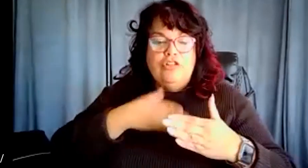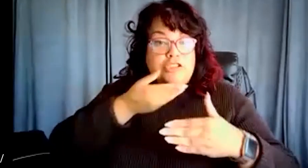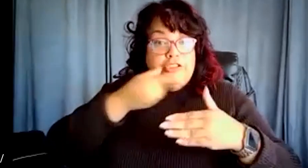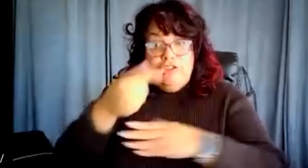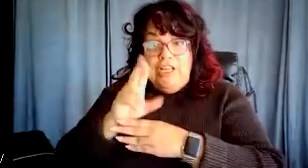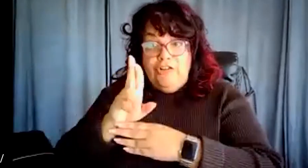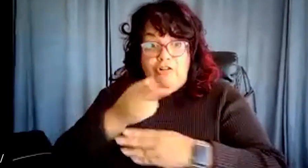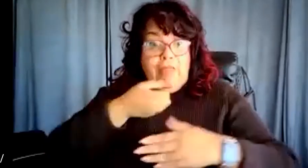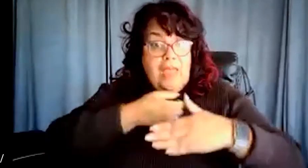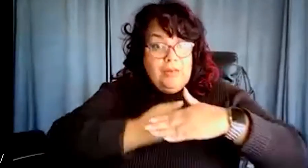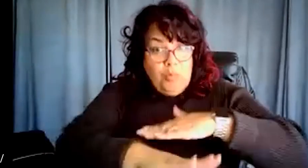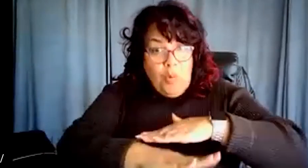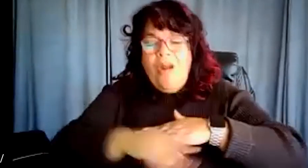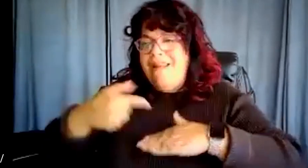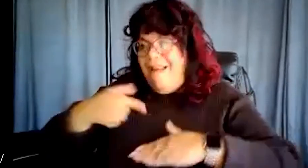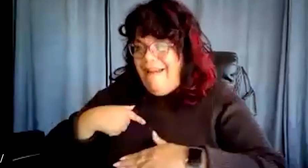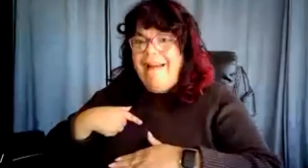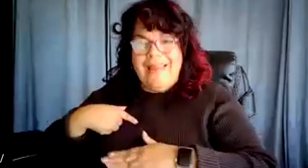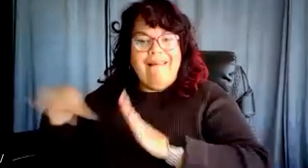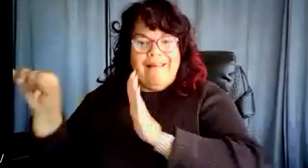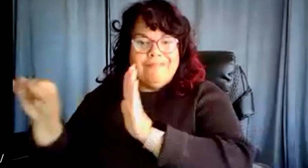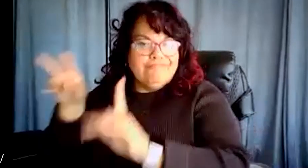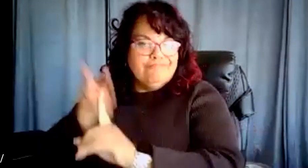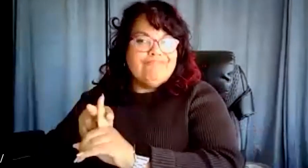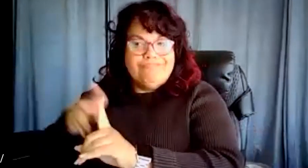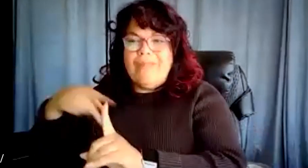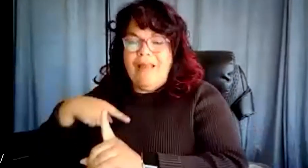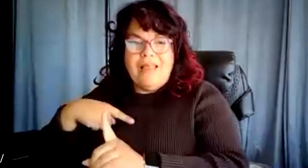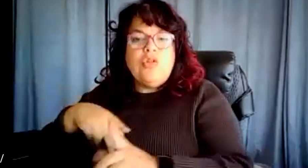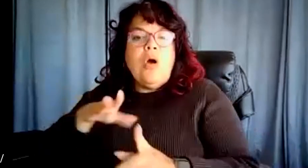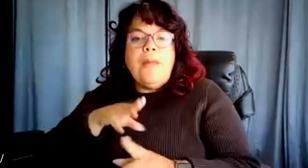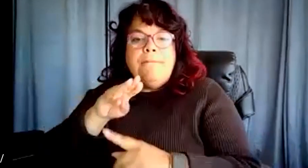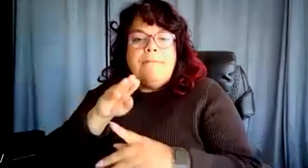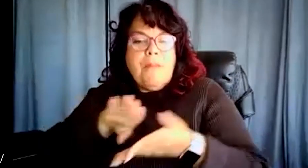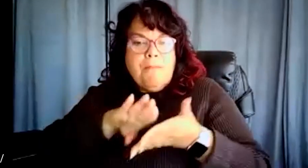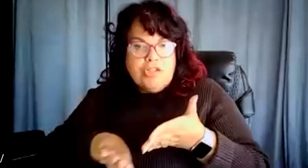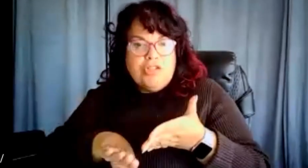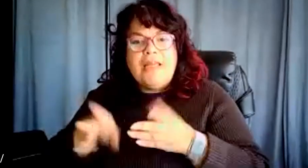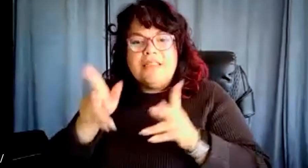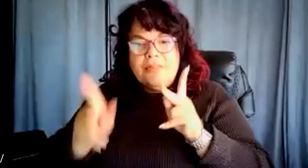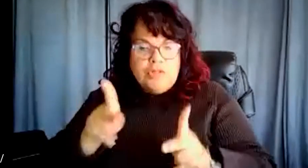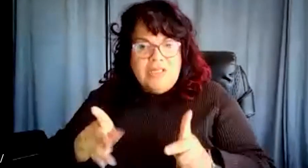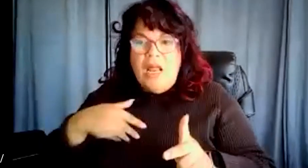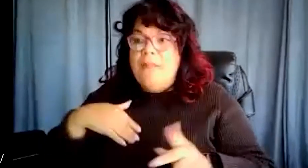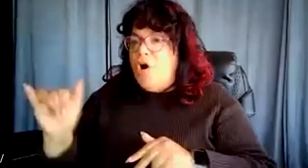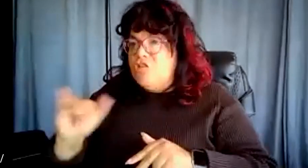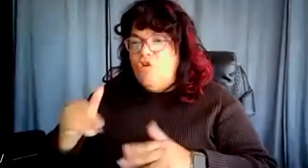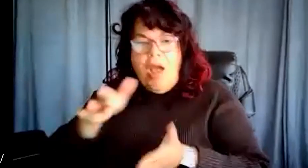And so, even though I come to this work as a marginalized person, I also come to it as a privileged person.